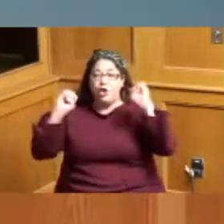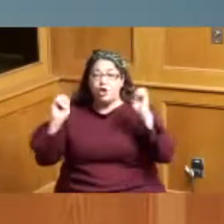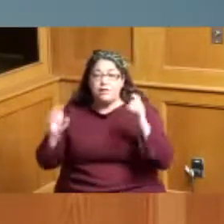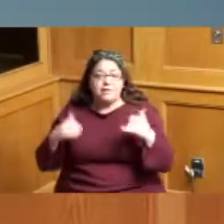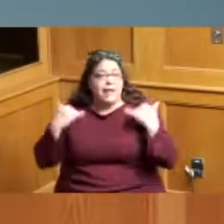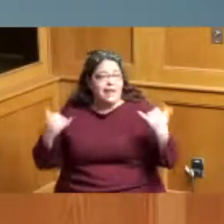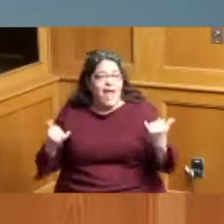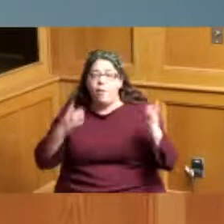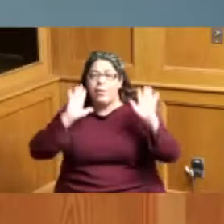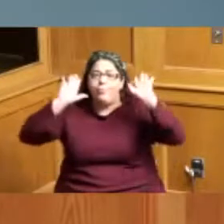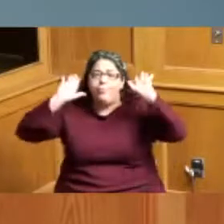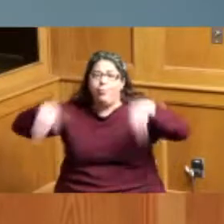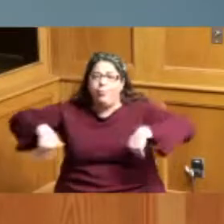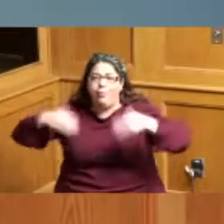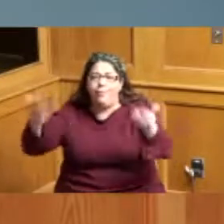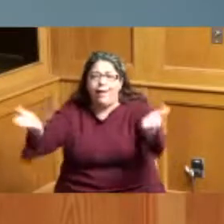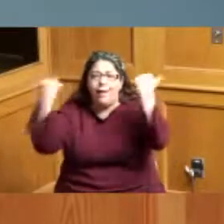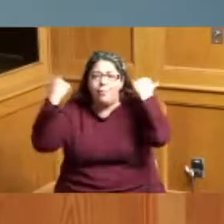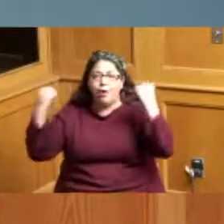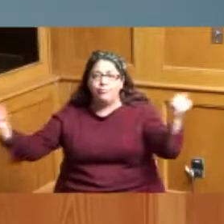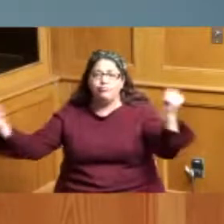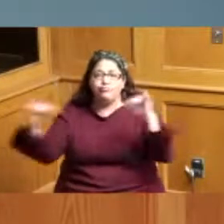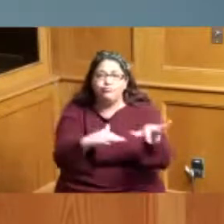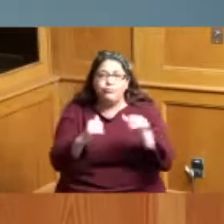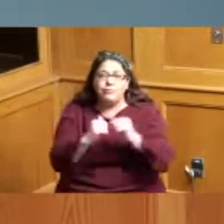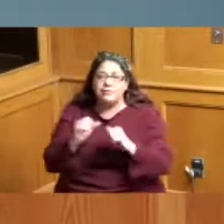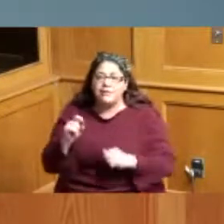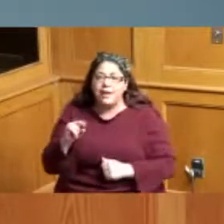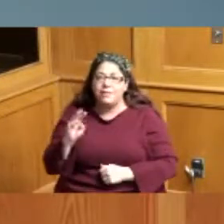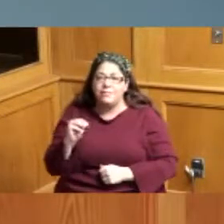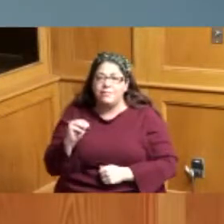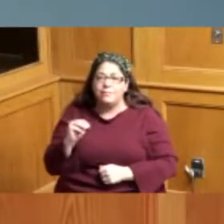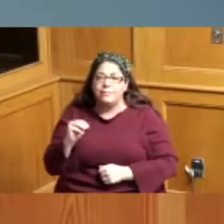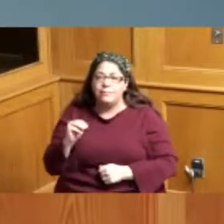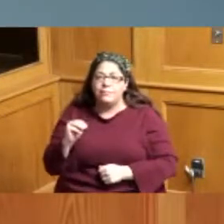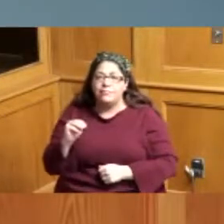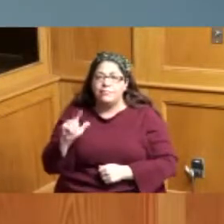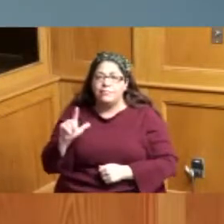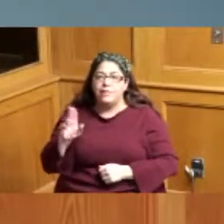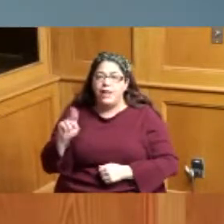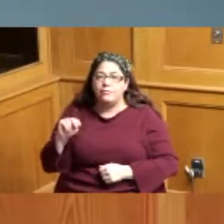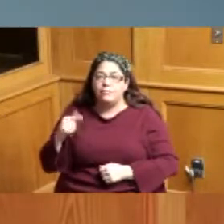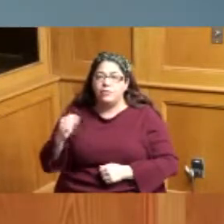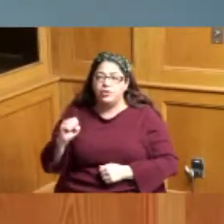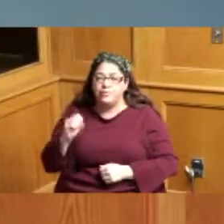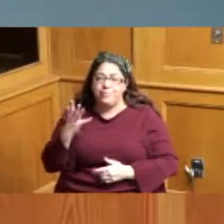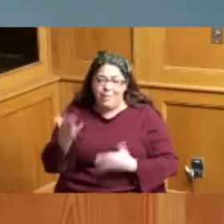come together be it in a lounge you said may hold like 700 people or something you were saying